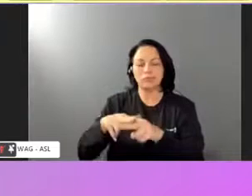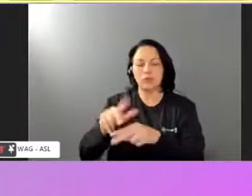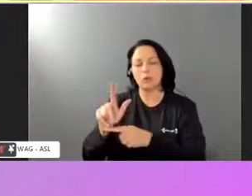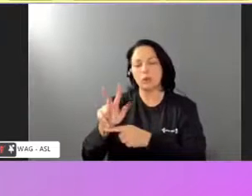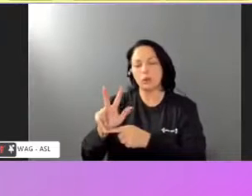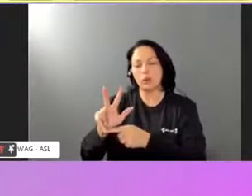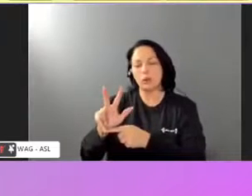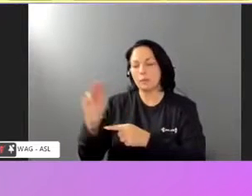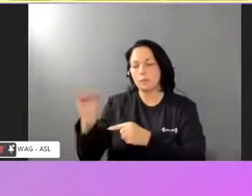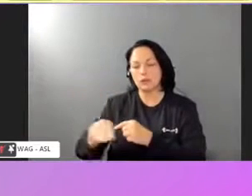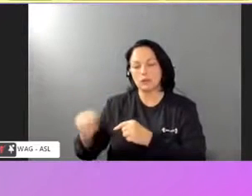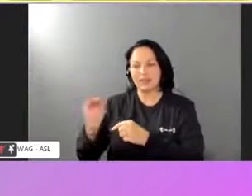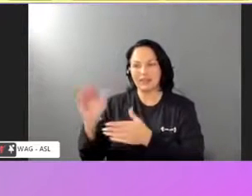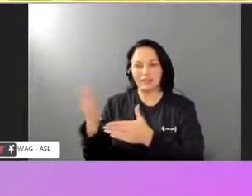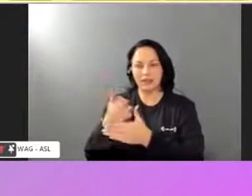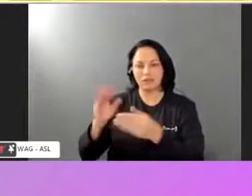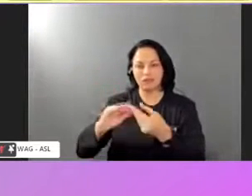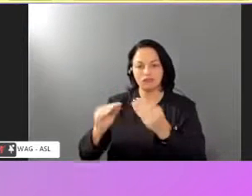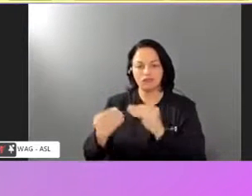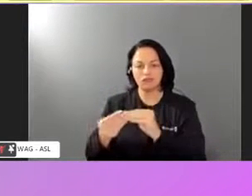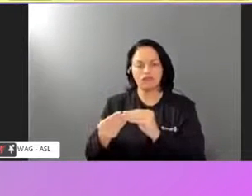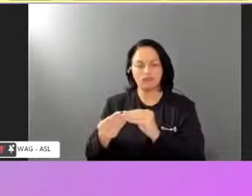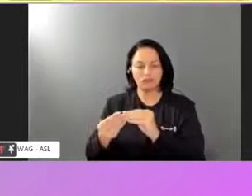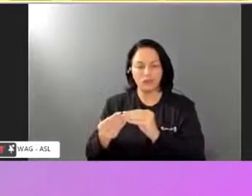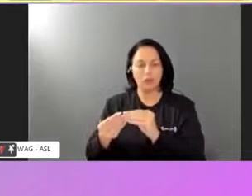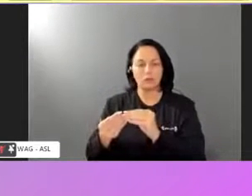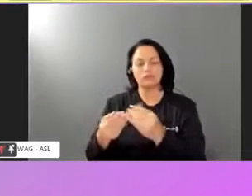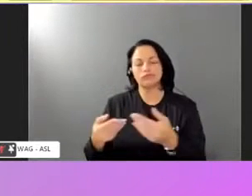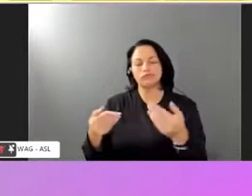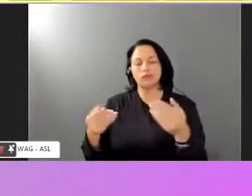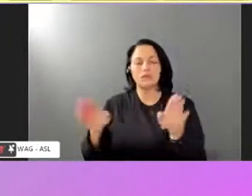their results. Also, engagement and audit issues